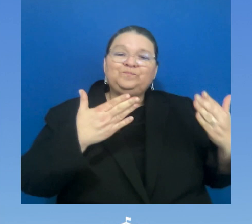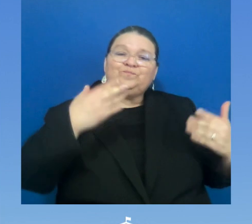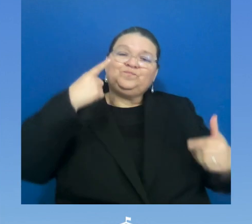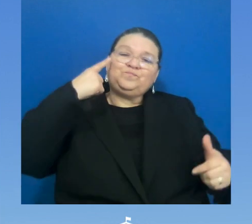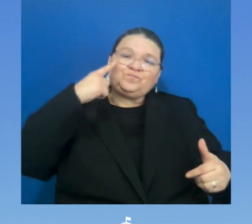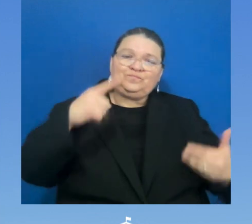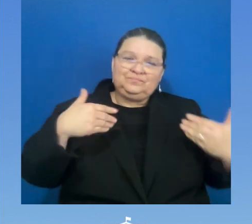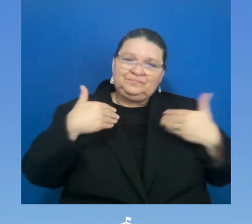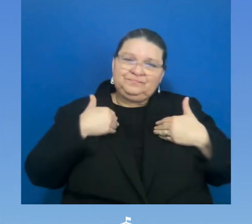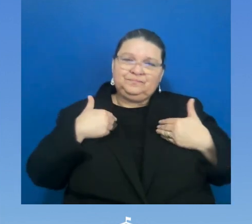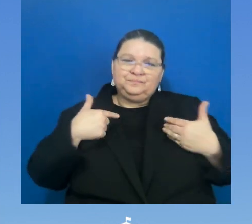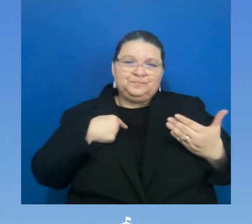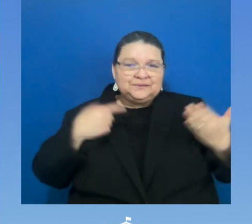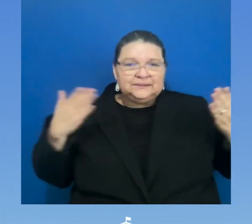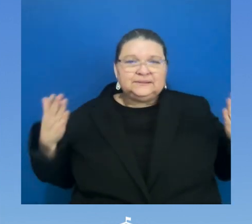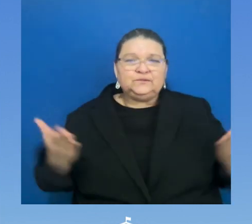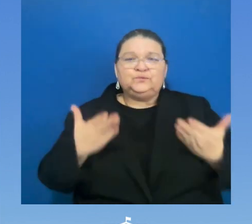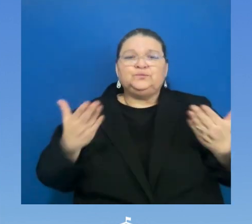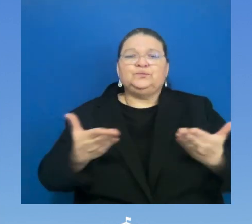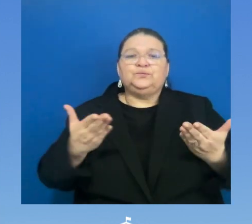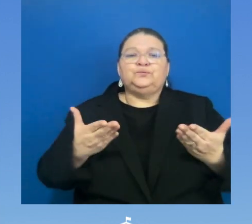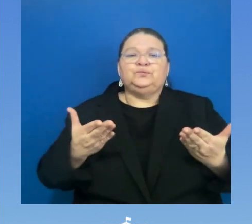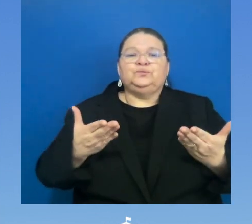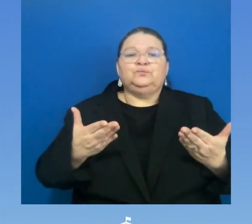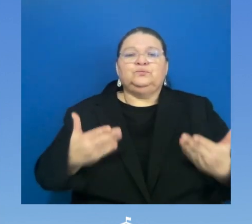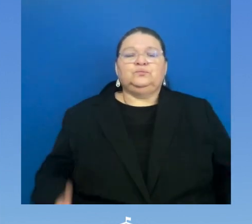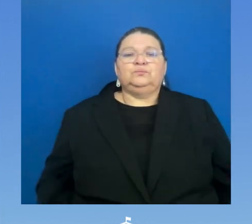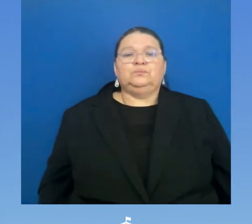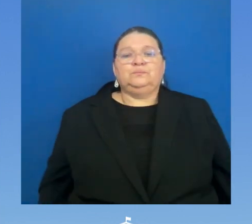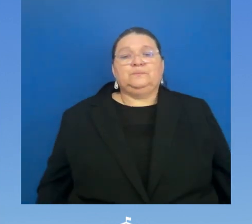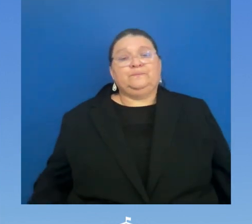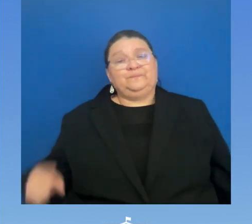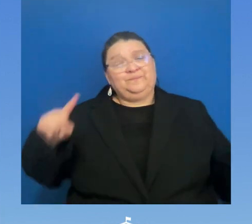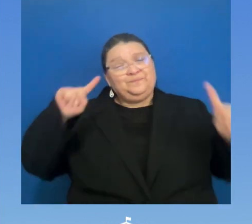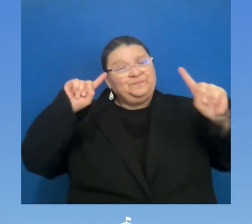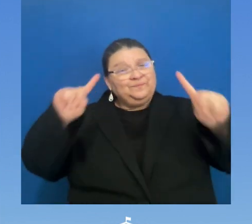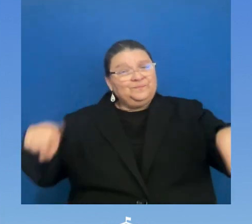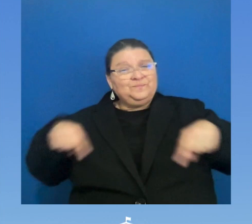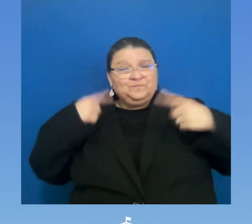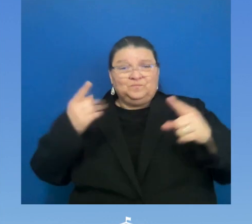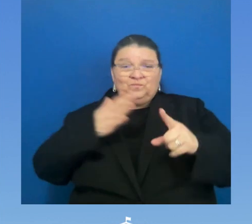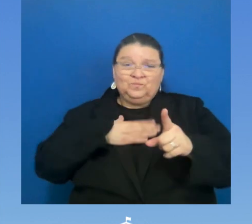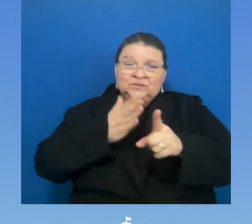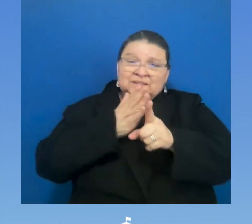I've spent a good portion of my career looking at disparities in economic opportunity,